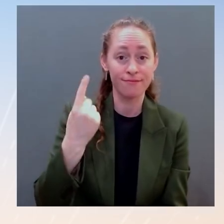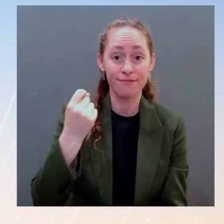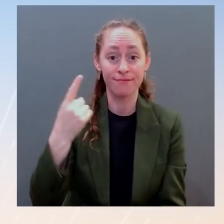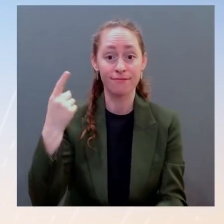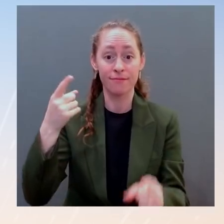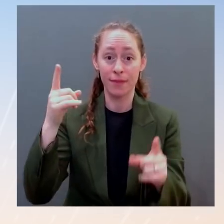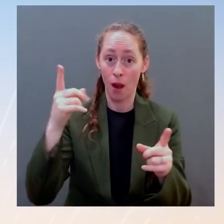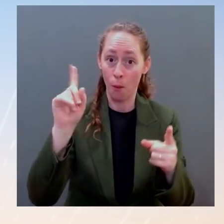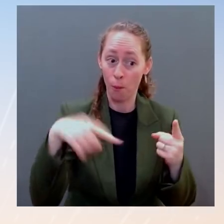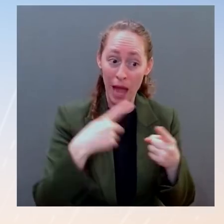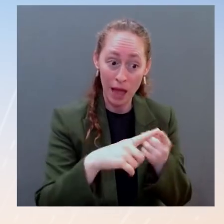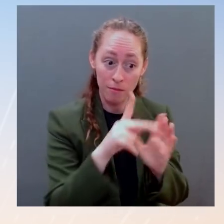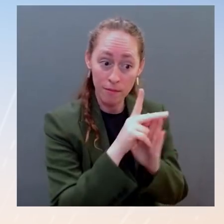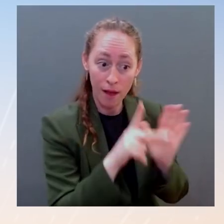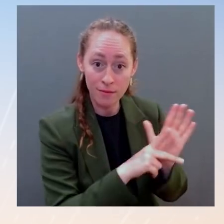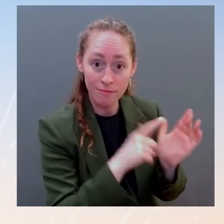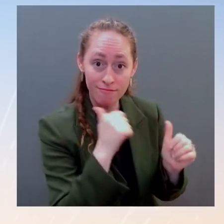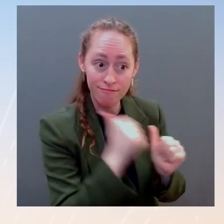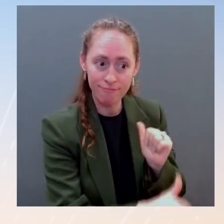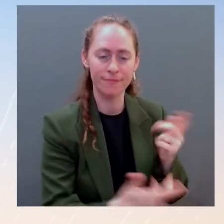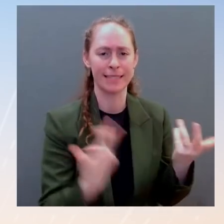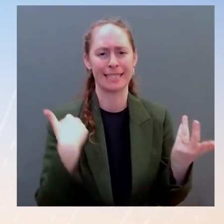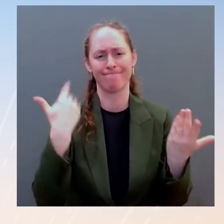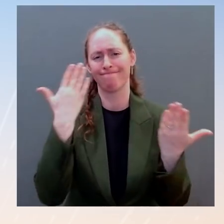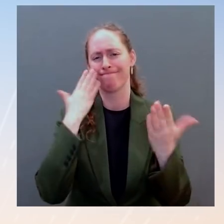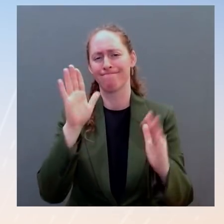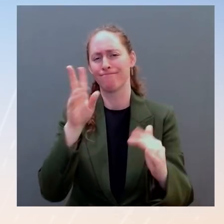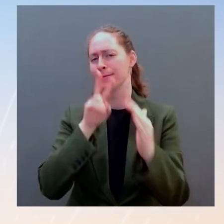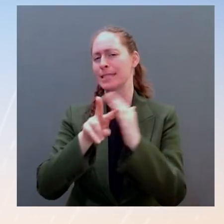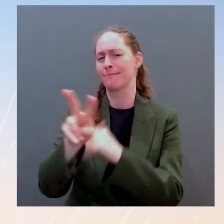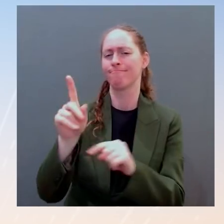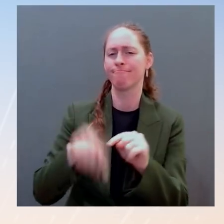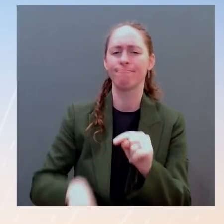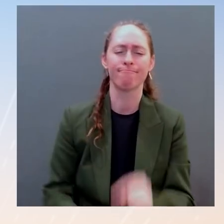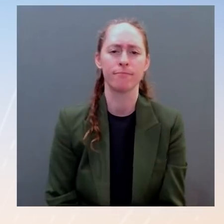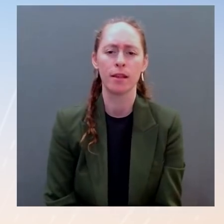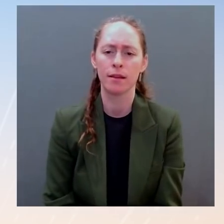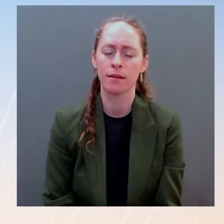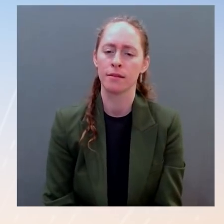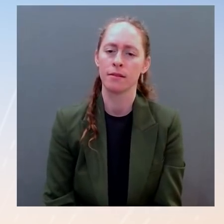and Title 42, Congressman McCaul said this weekend that Secretary Mayorkas